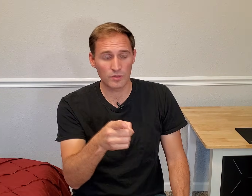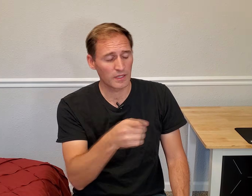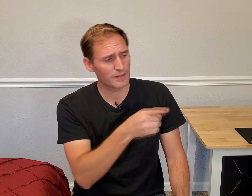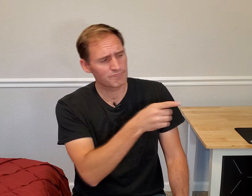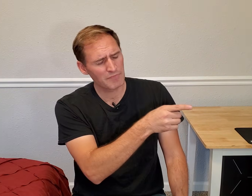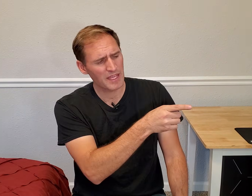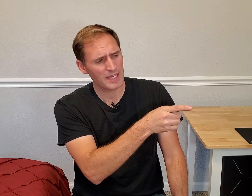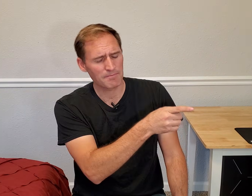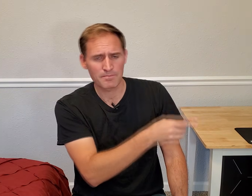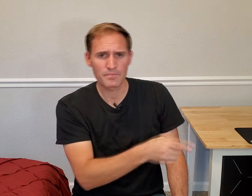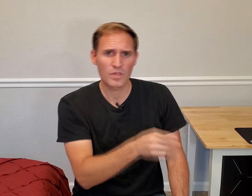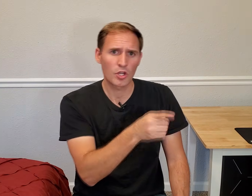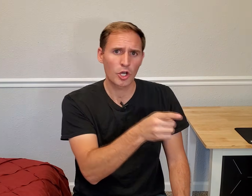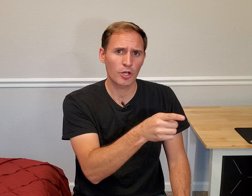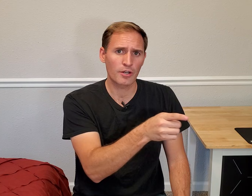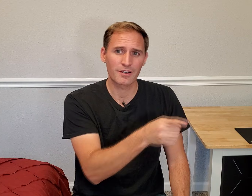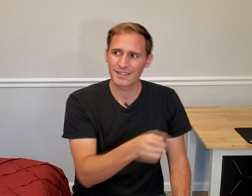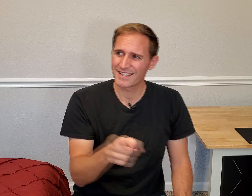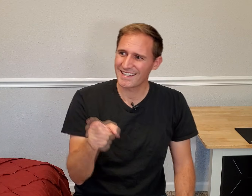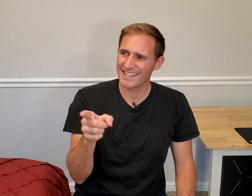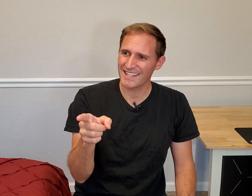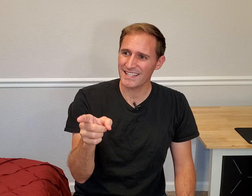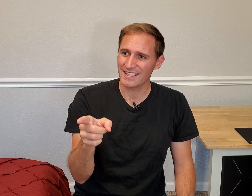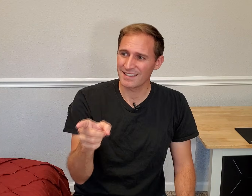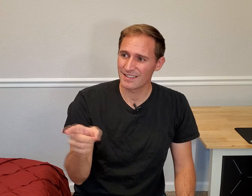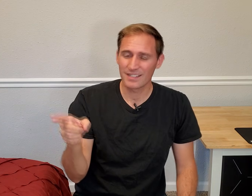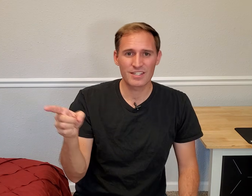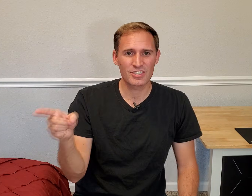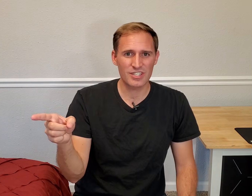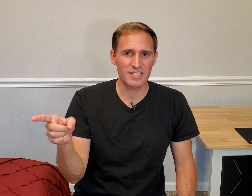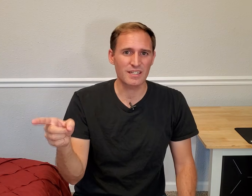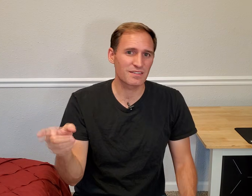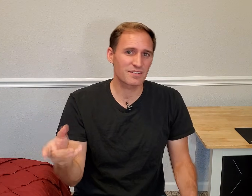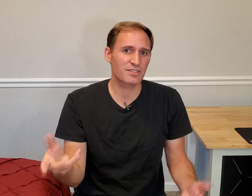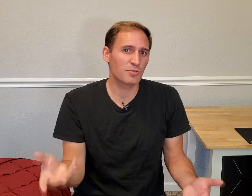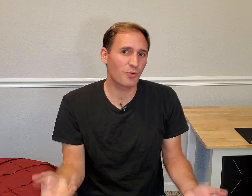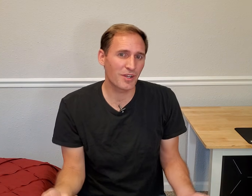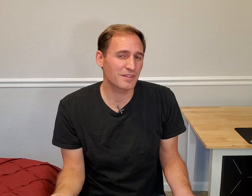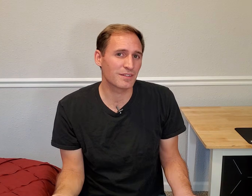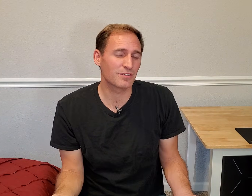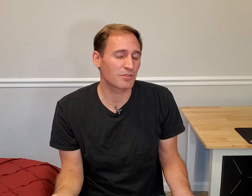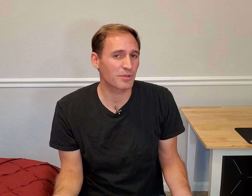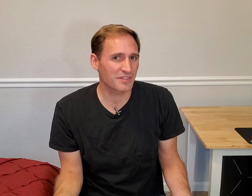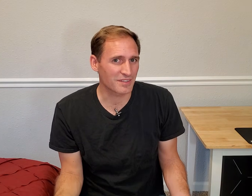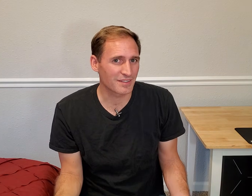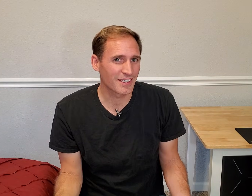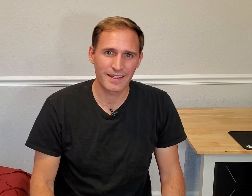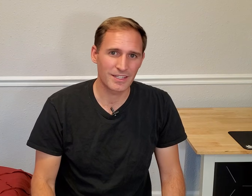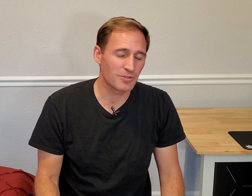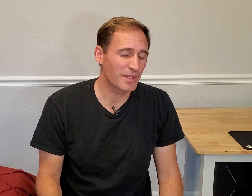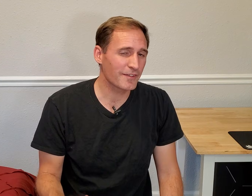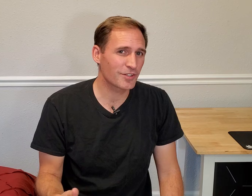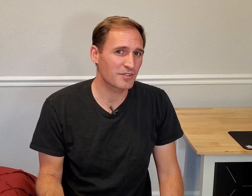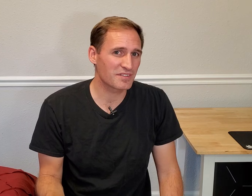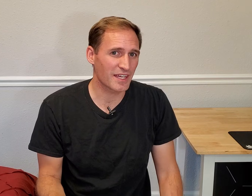him her he/she, it's just you pointing to the person. And you may have noticed that